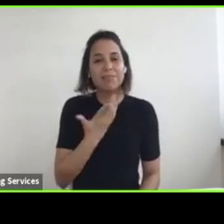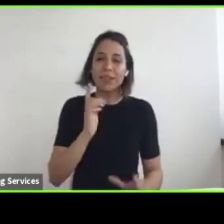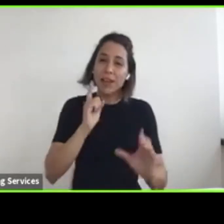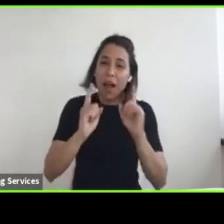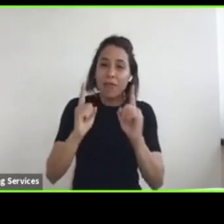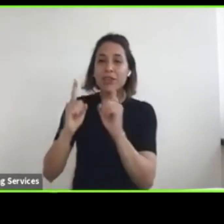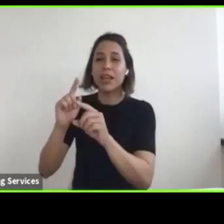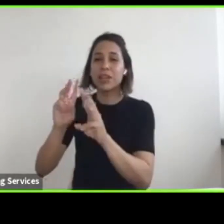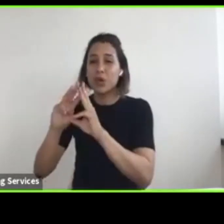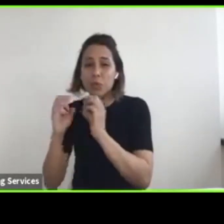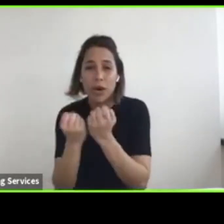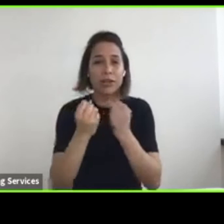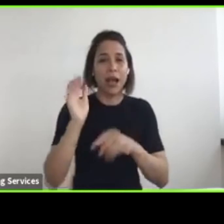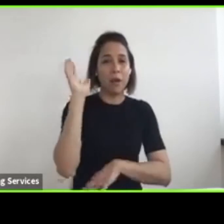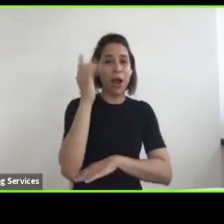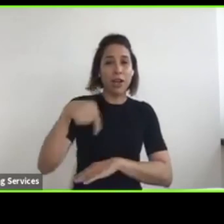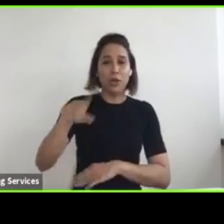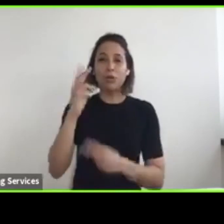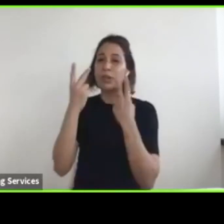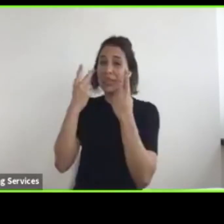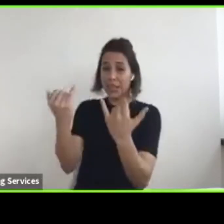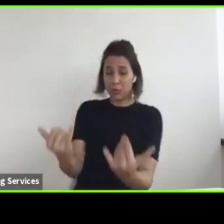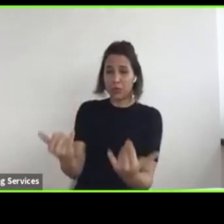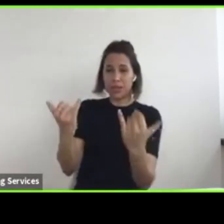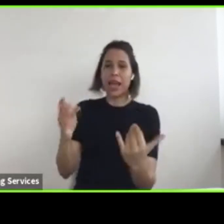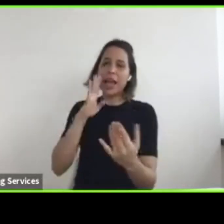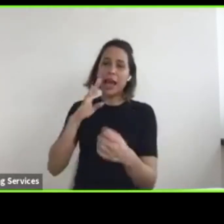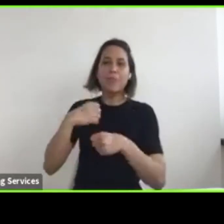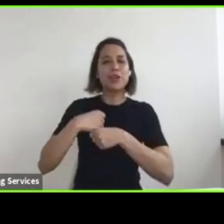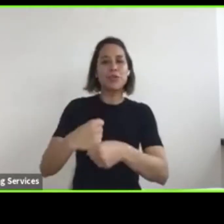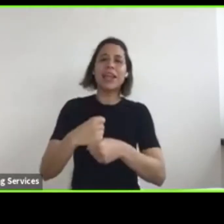EXPERIENCE TODAY HAVE BEEN NIMBLY SHEPHERDED BY A TEAM OF PASSIONATE DANCE WORKERS AND